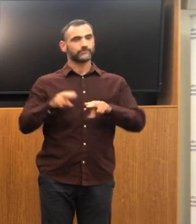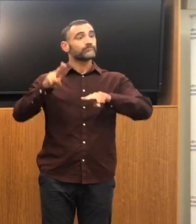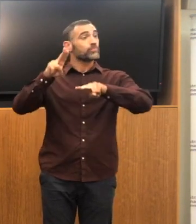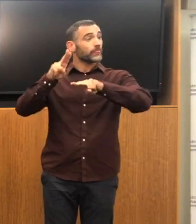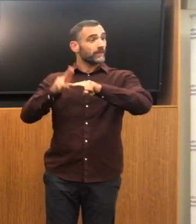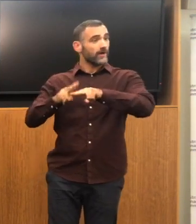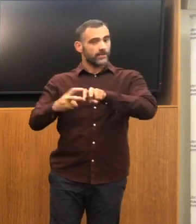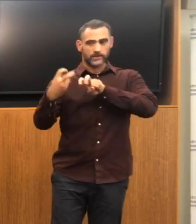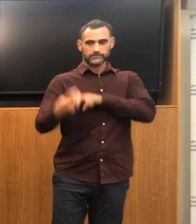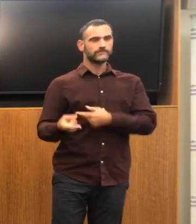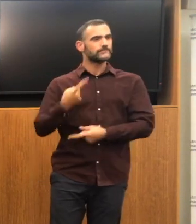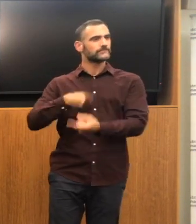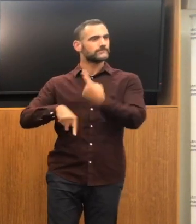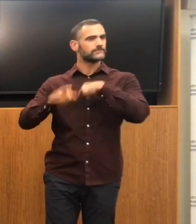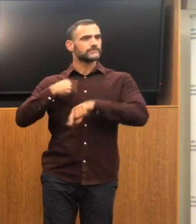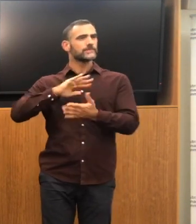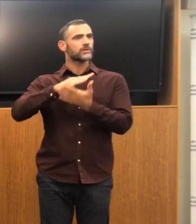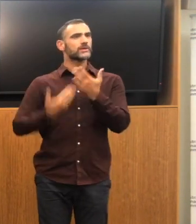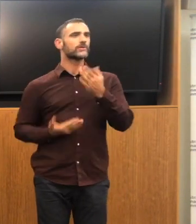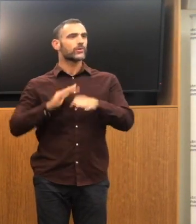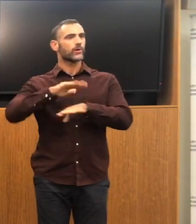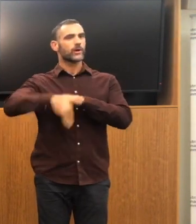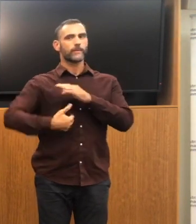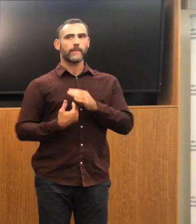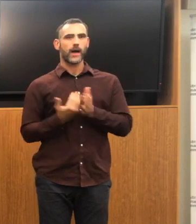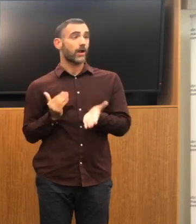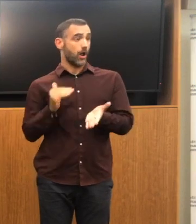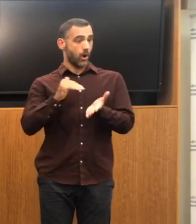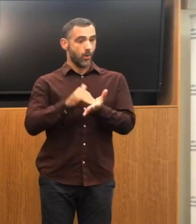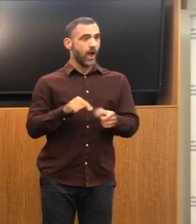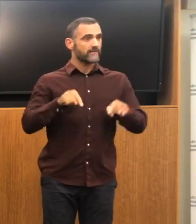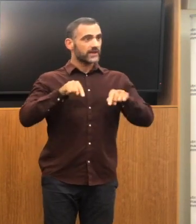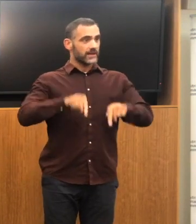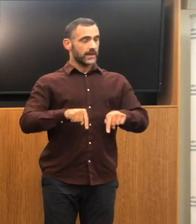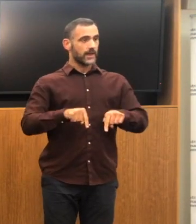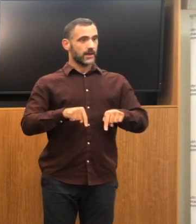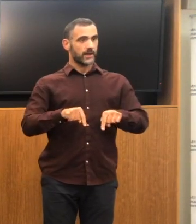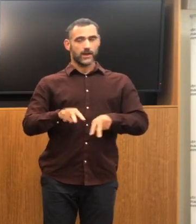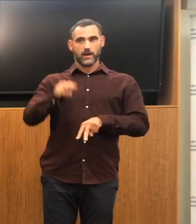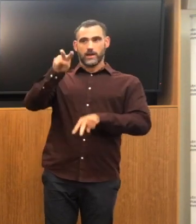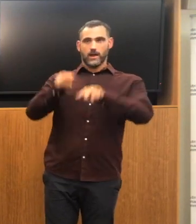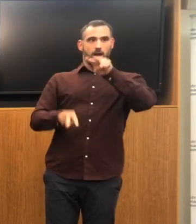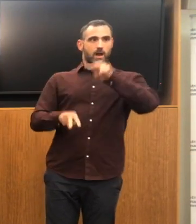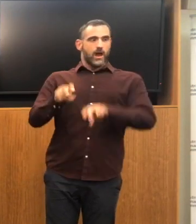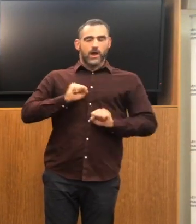about how they came and was just weeping and weeping in front of me.